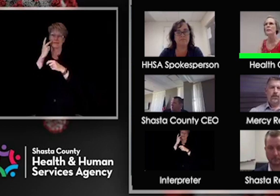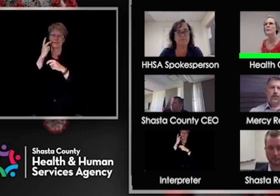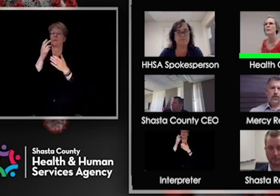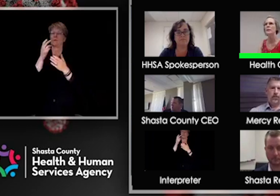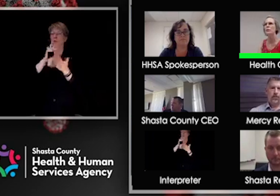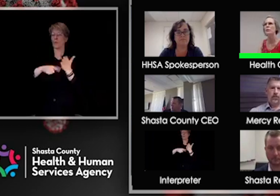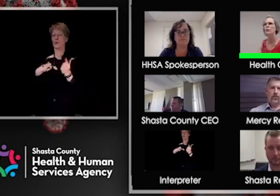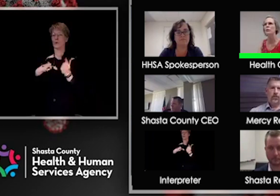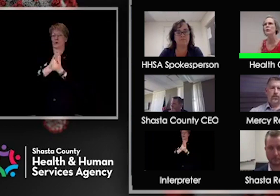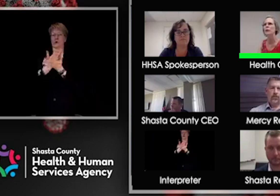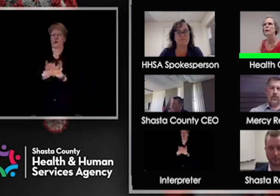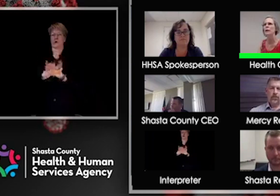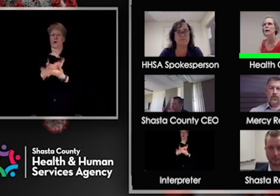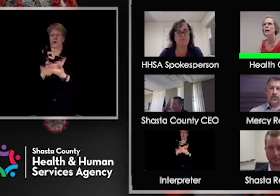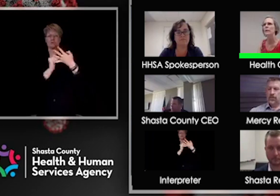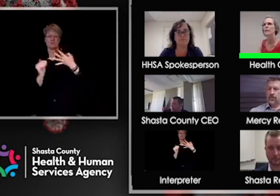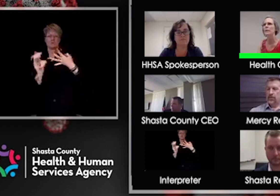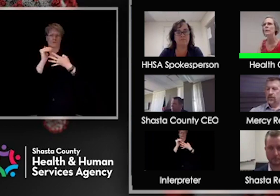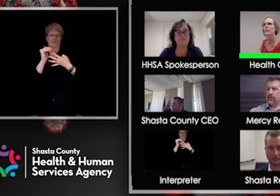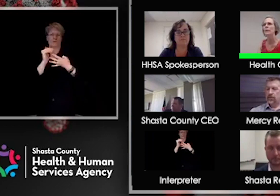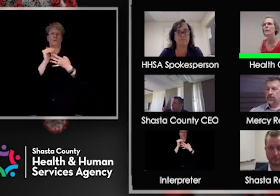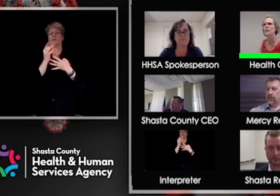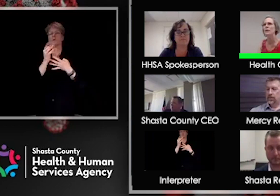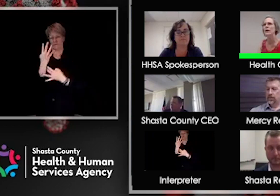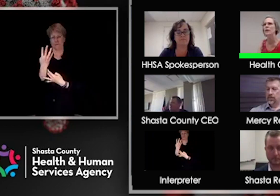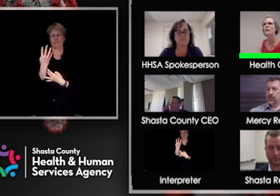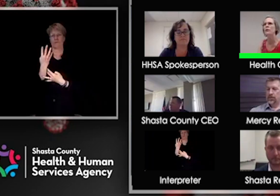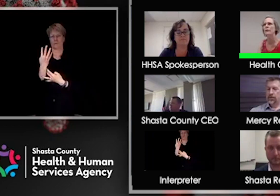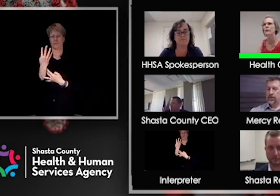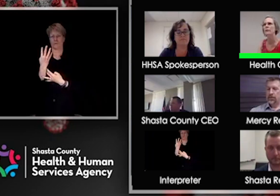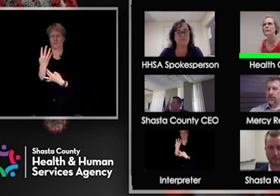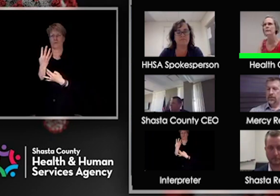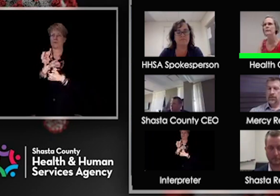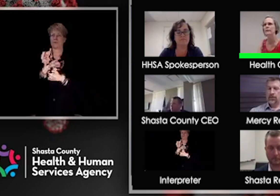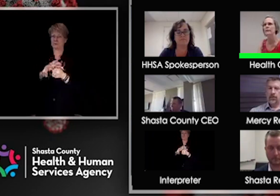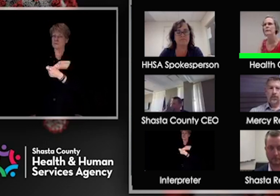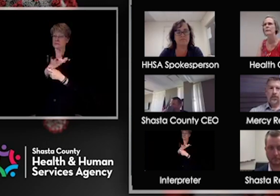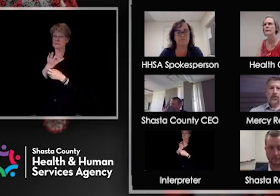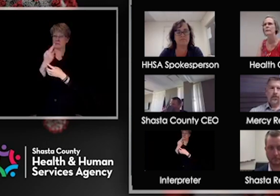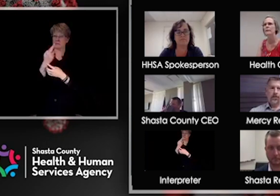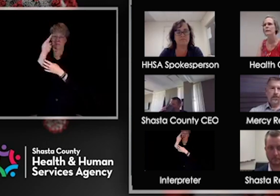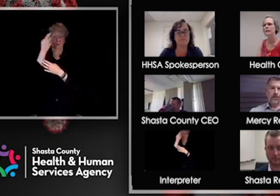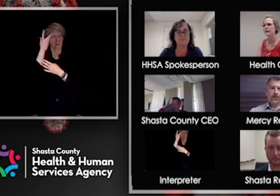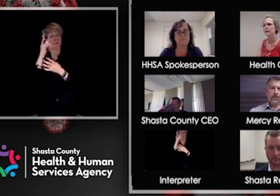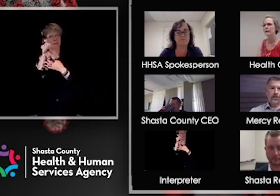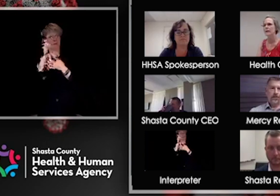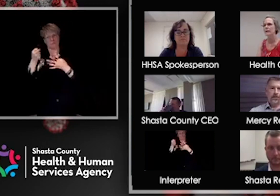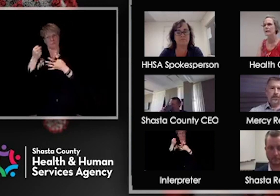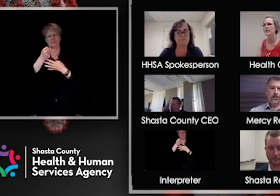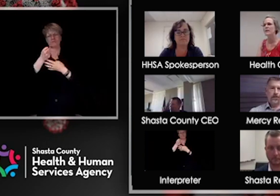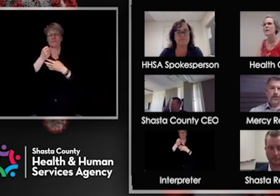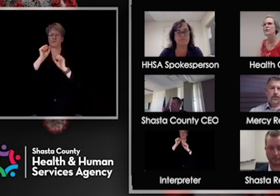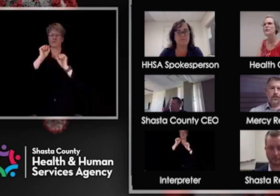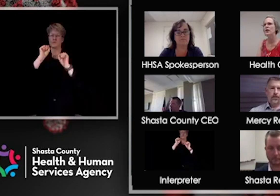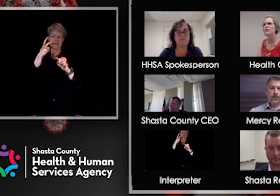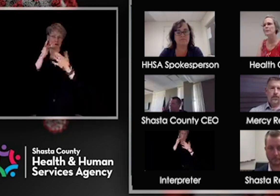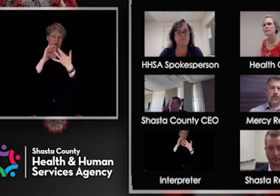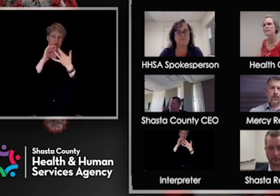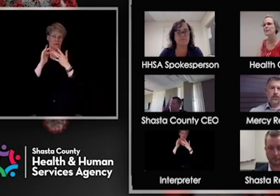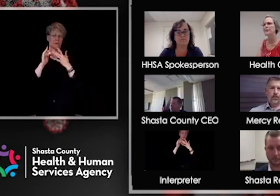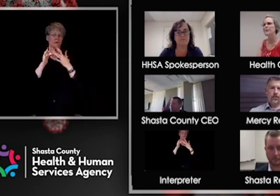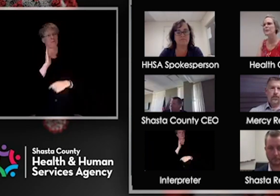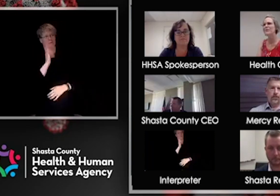put us into the high alert level. Okay, I’ll have to do my homework. And,